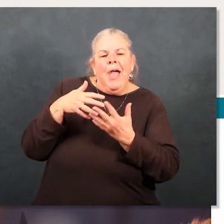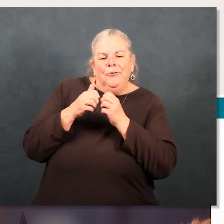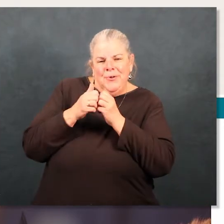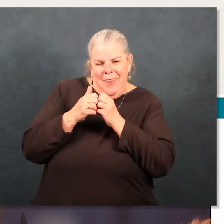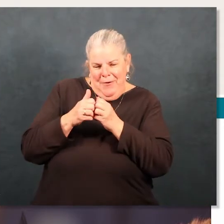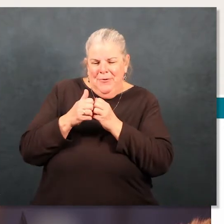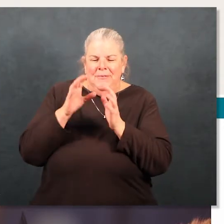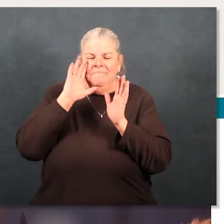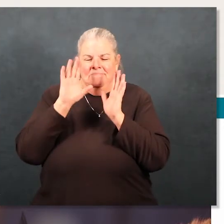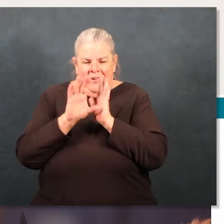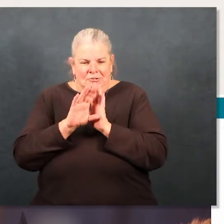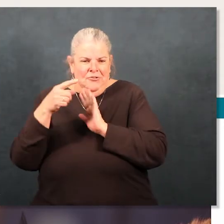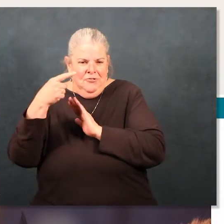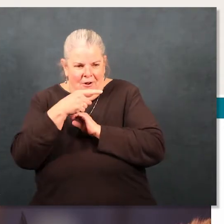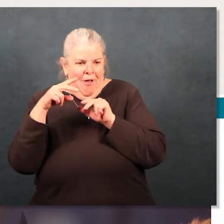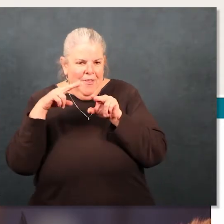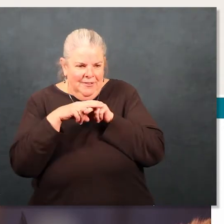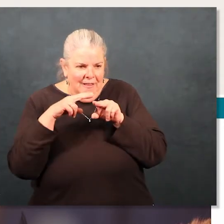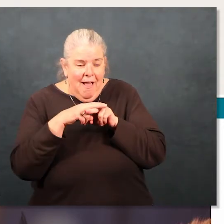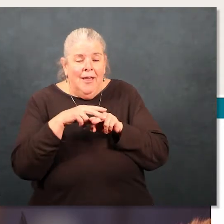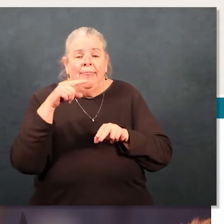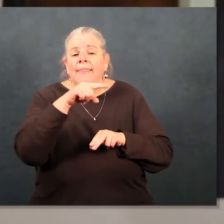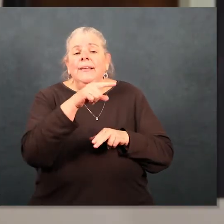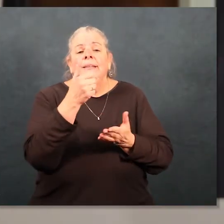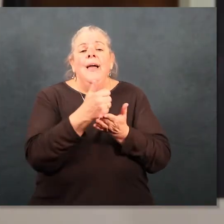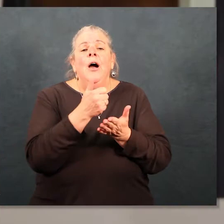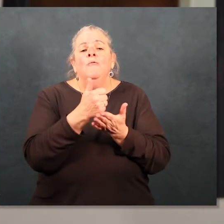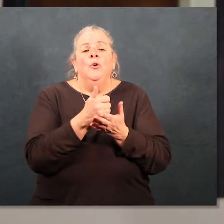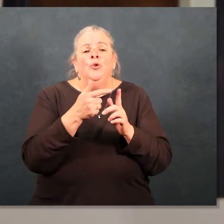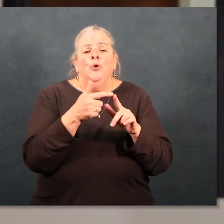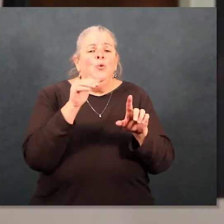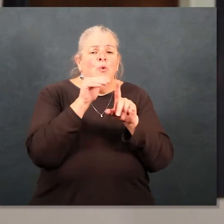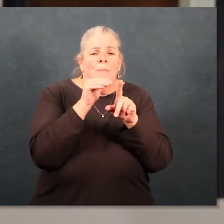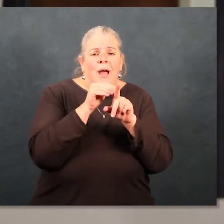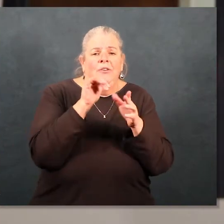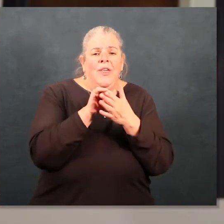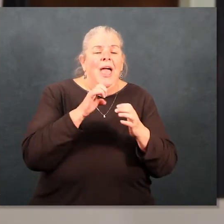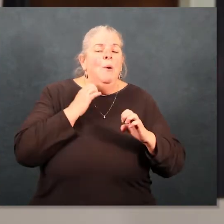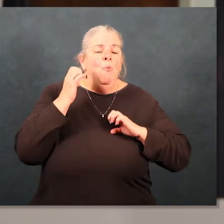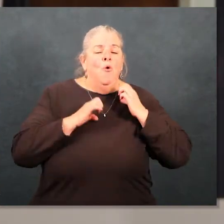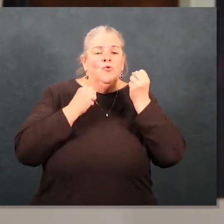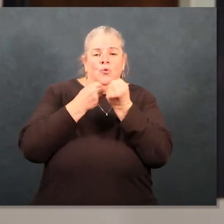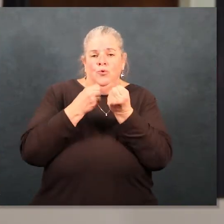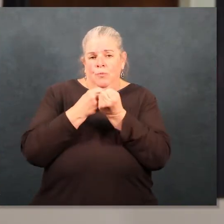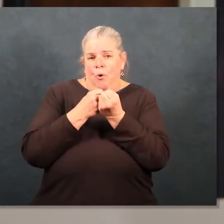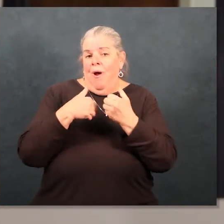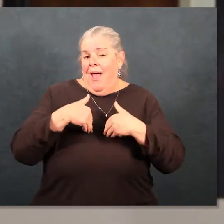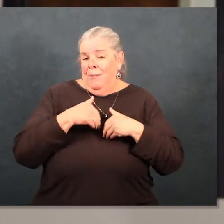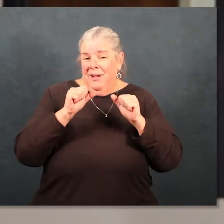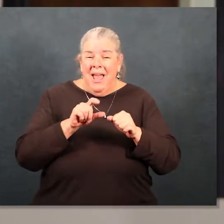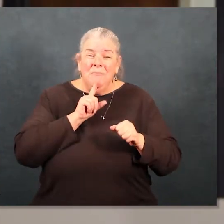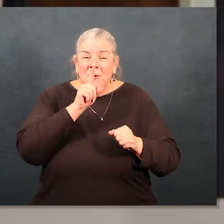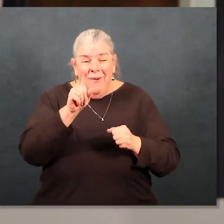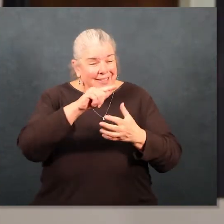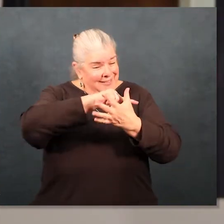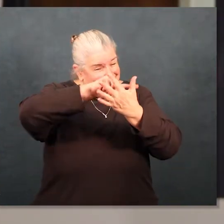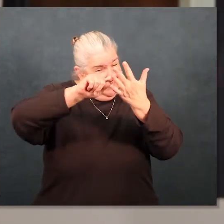And, this is a reminder that emotional support animals can be really any animal that you can legally own.